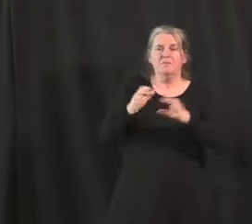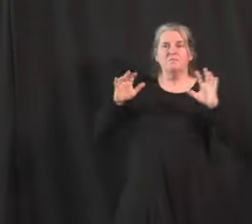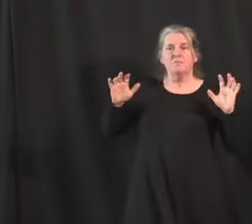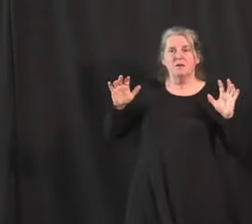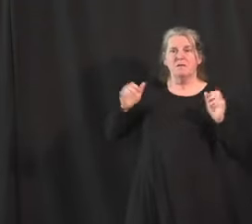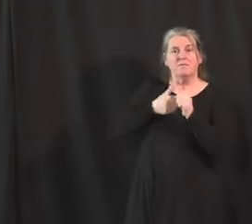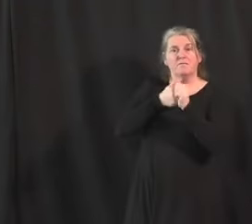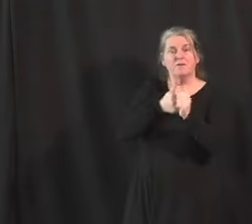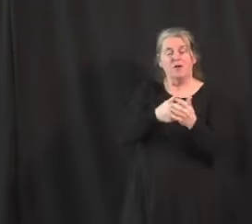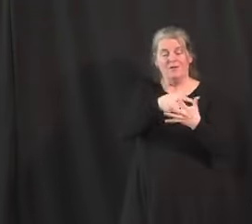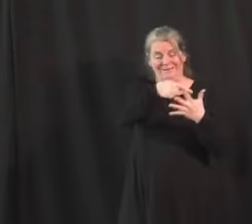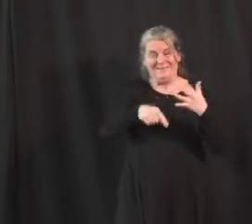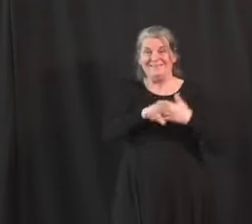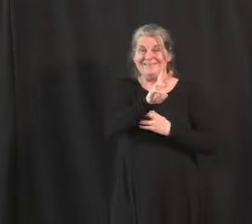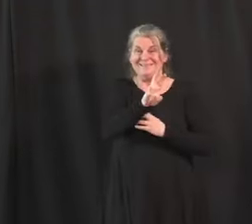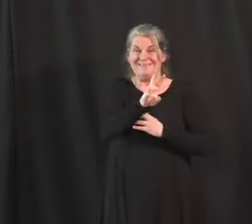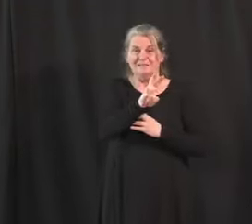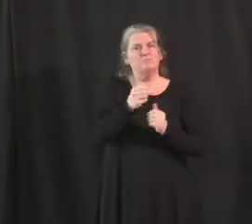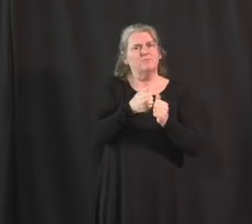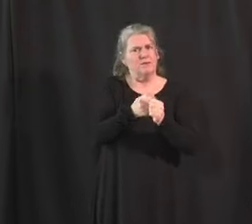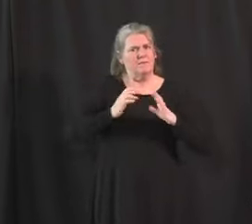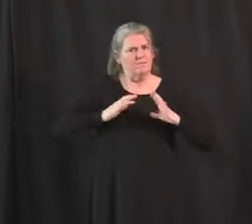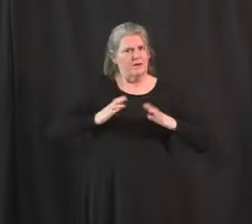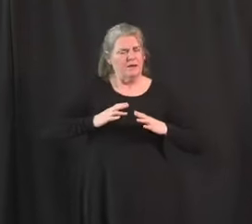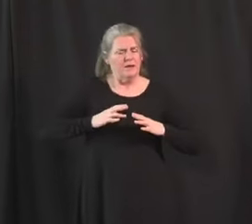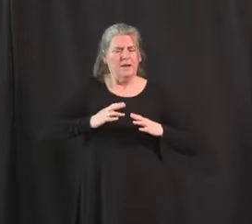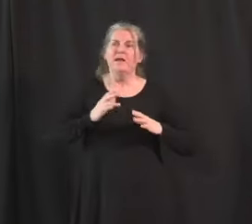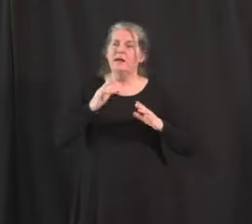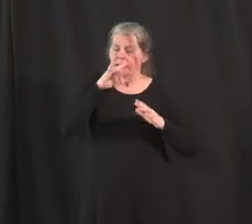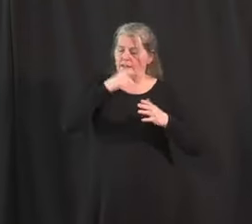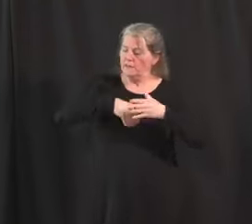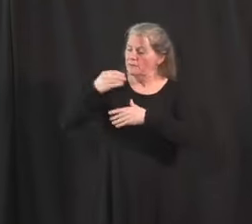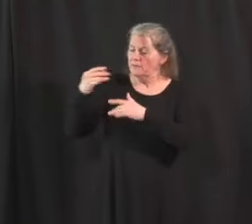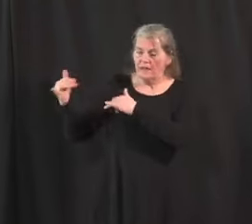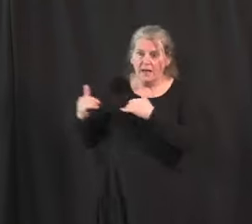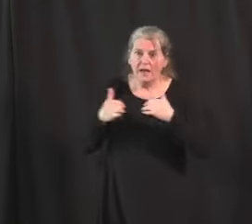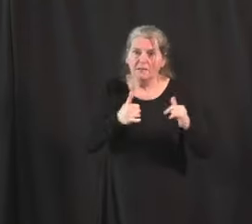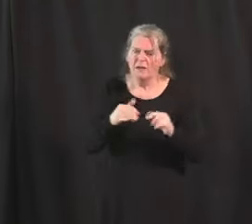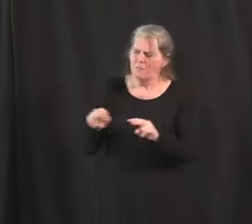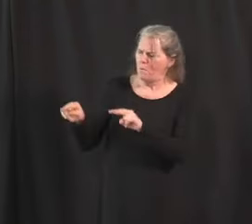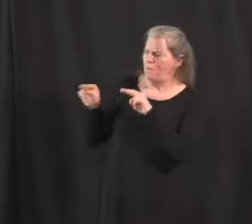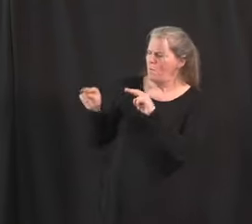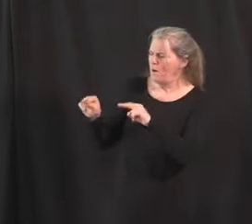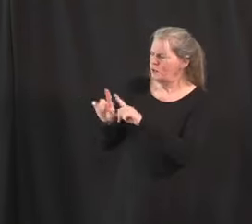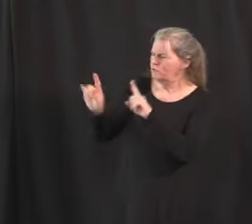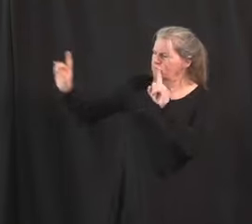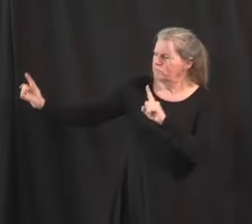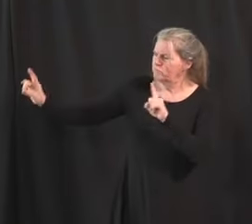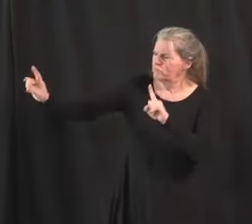OF THE ABOVE RULES IS OKAY. KIDS PLAYING OUTSIDE WHILE SUPERVISED TO KEEP THEIR DISTANCE IS TOTALLY FINE.